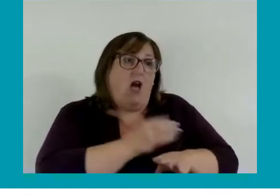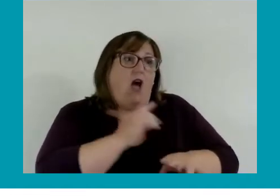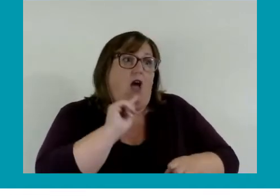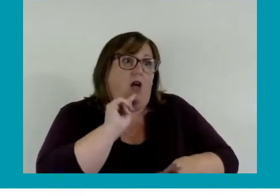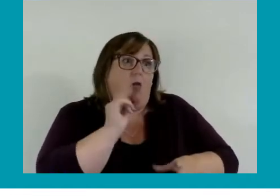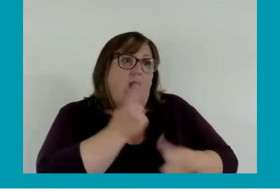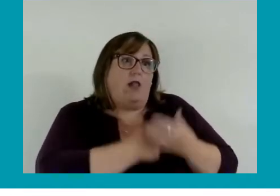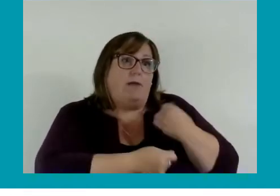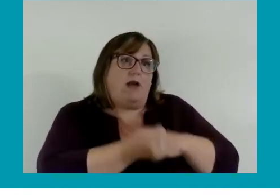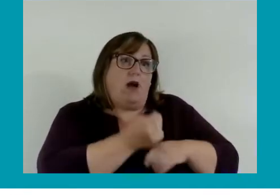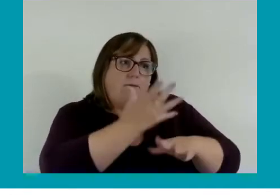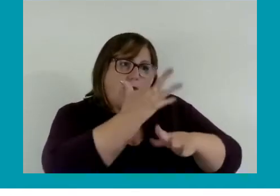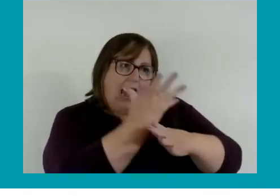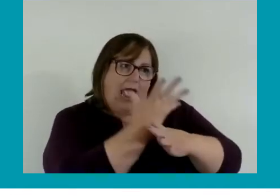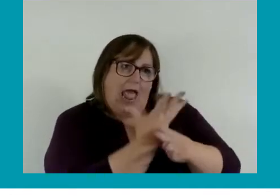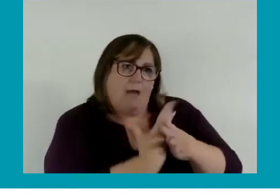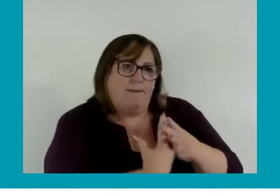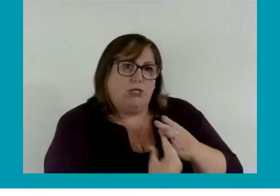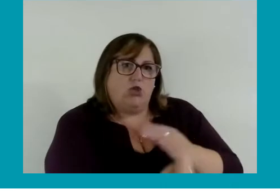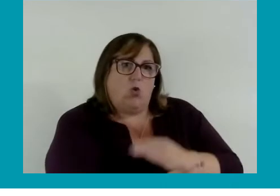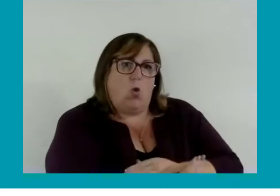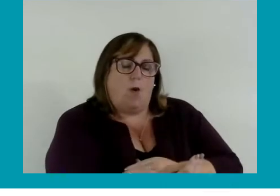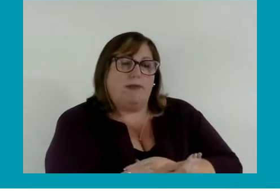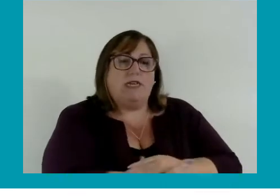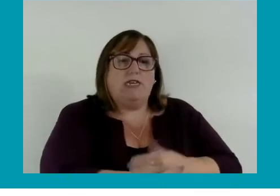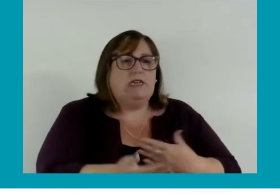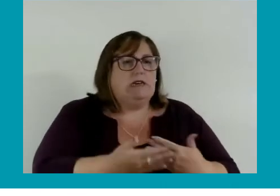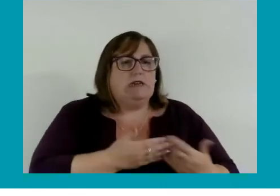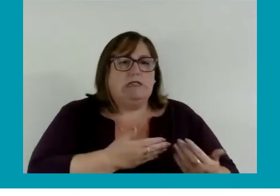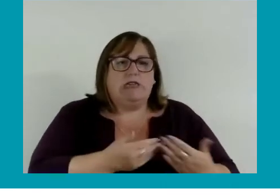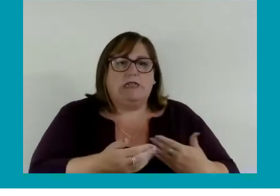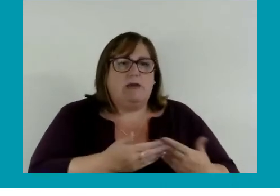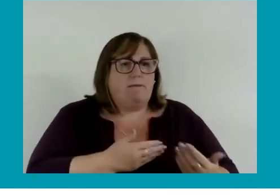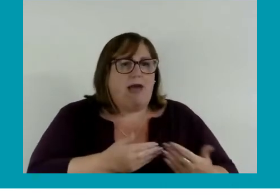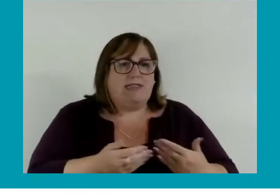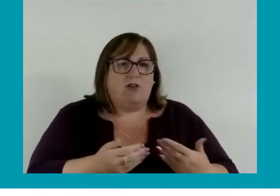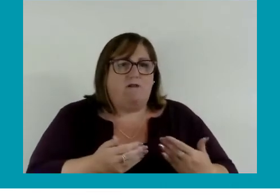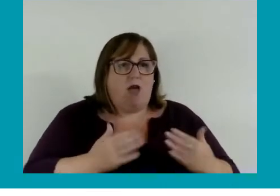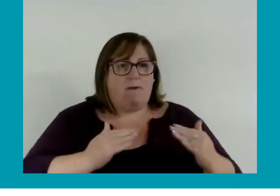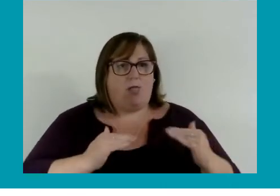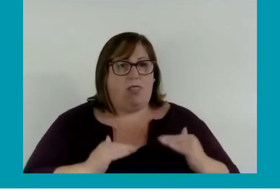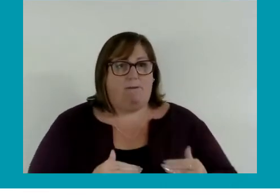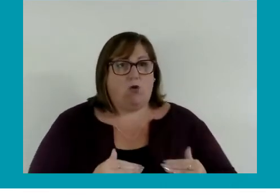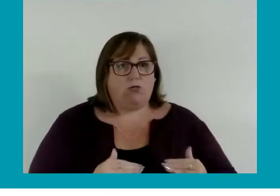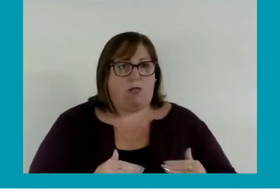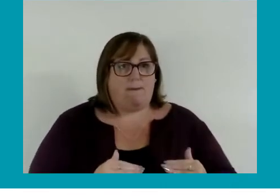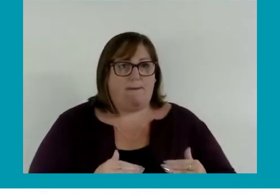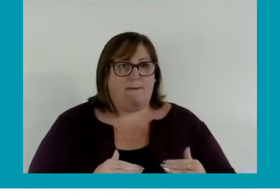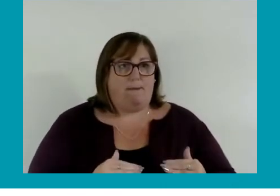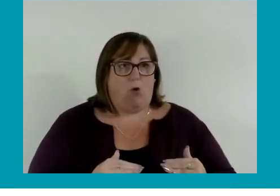and it doesn't matter if i'm the bottom of the totem pole or the top of the totem pole i'm gonna